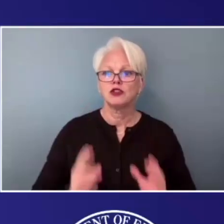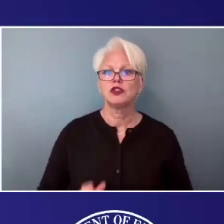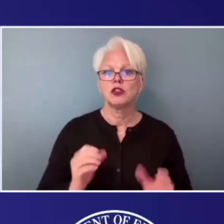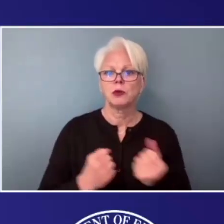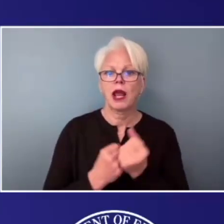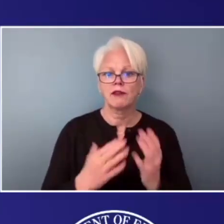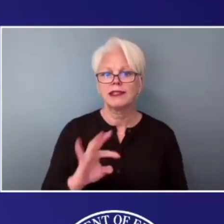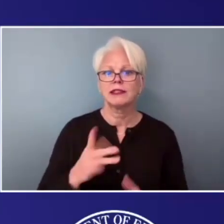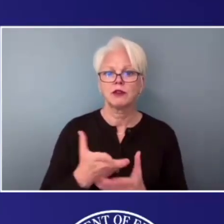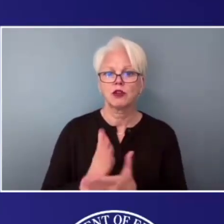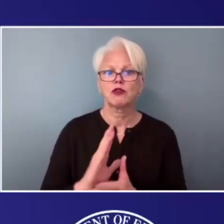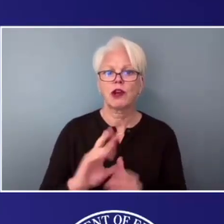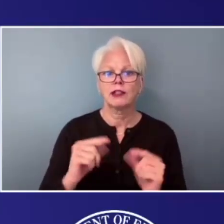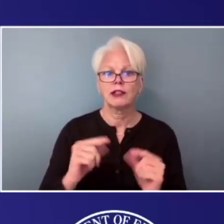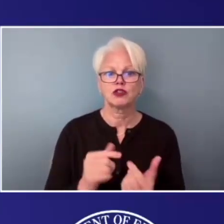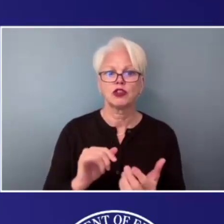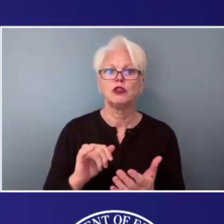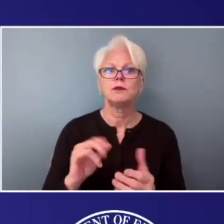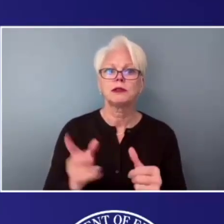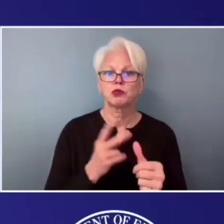that represent students. Primary? Ashley Naporlee. Alternate?